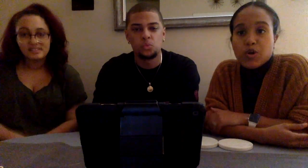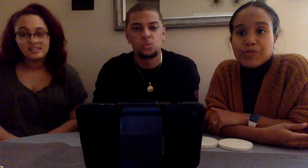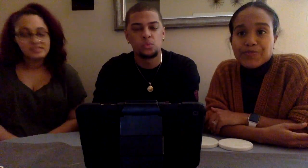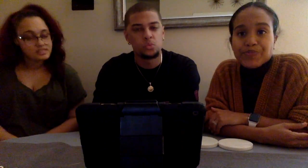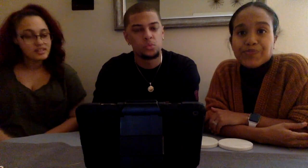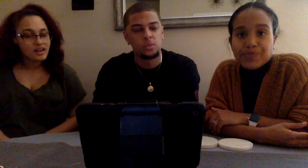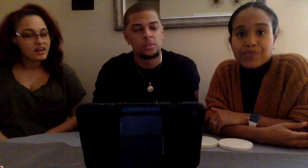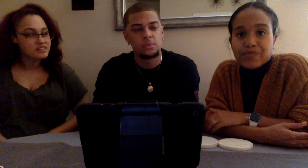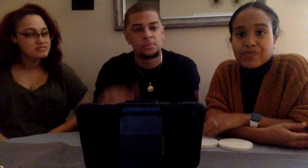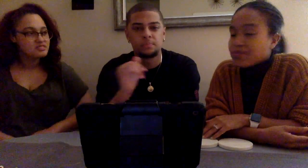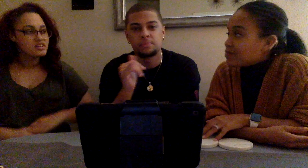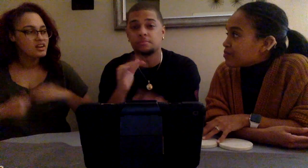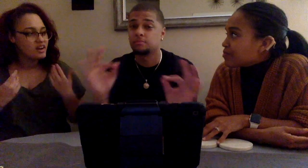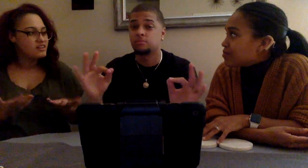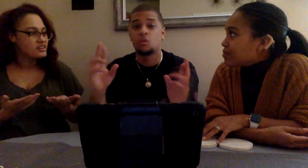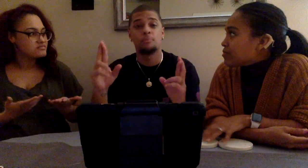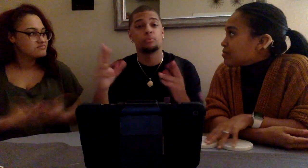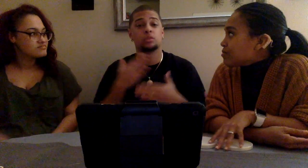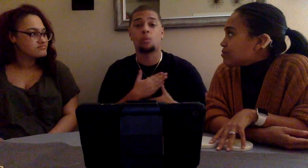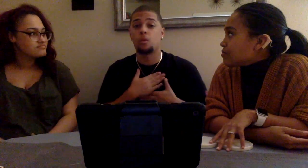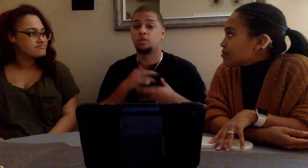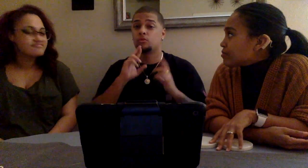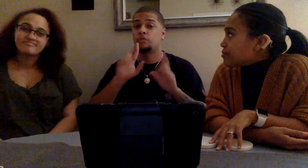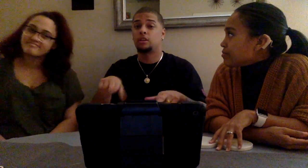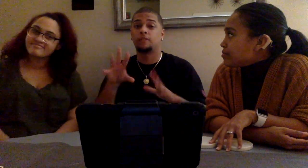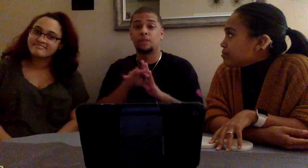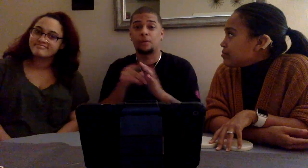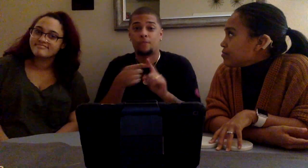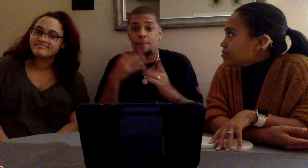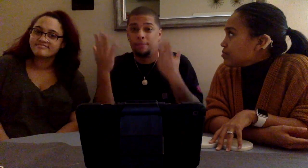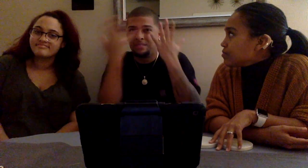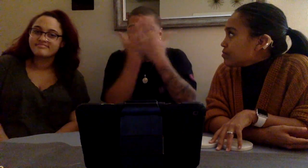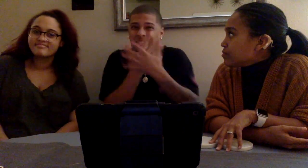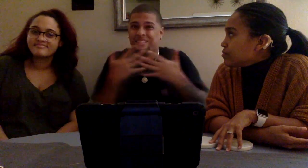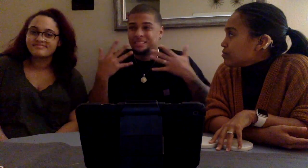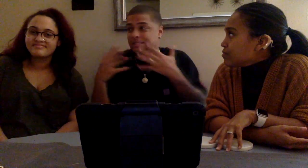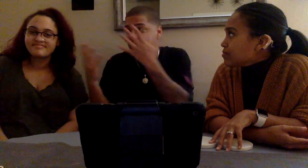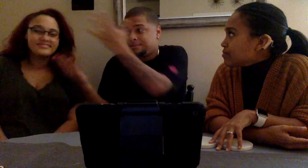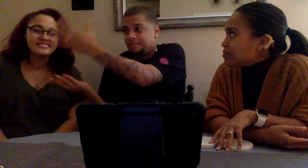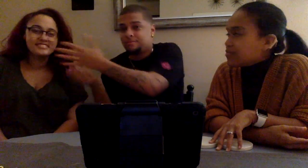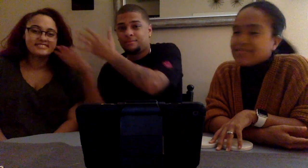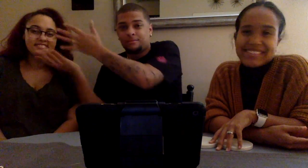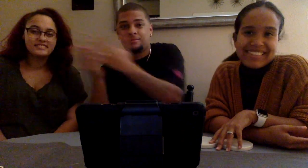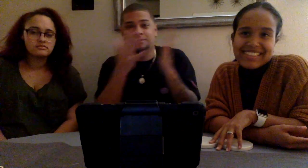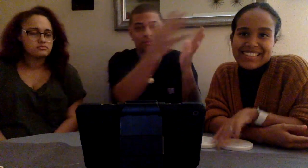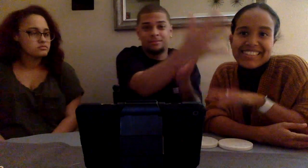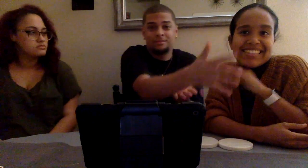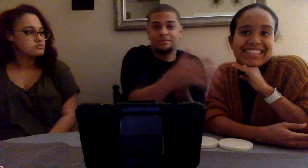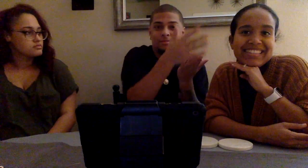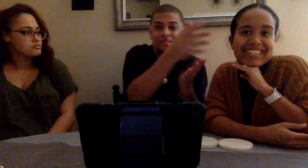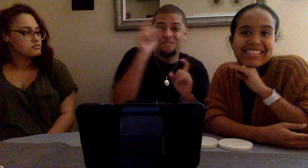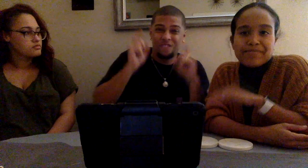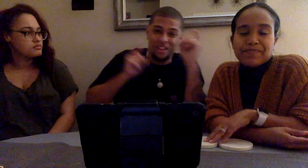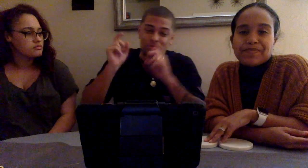Dante: Whoo! Alright, well, I hope you guys are enjoying our reaction video and seeing our faces as well as facial expression.